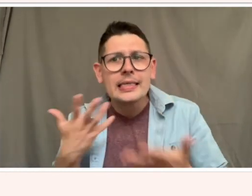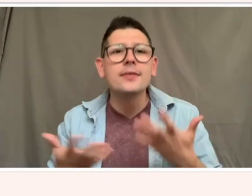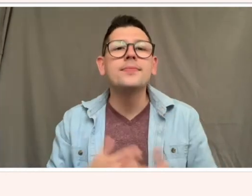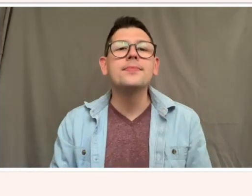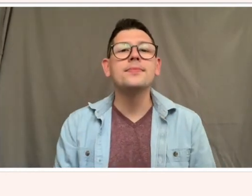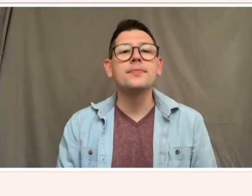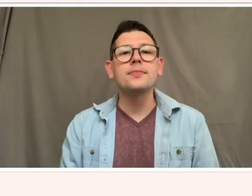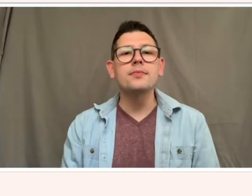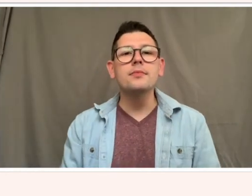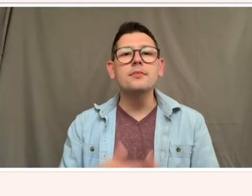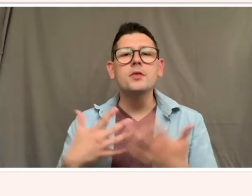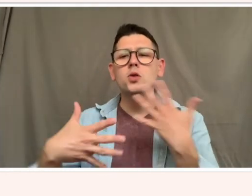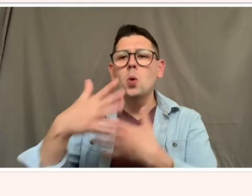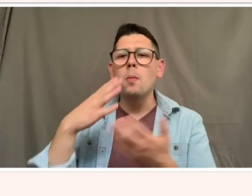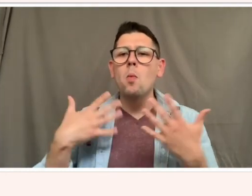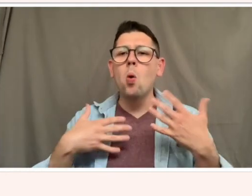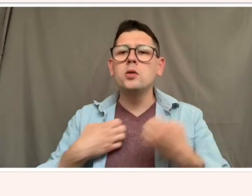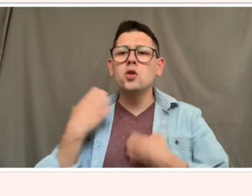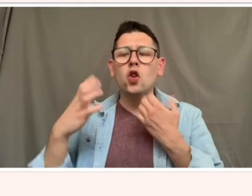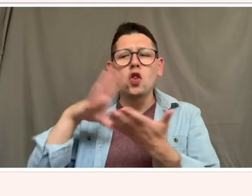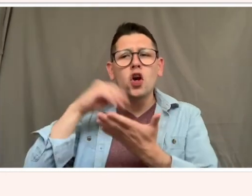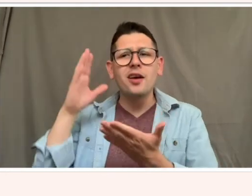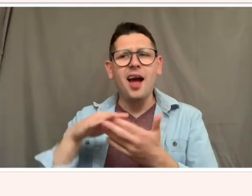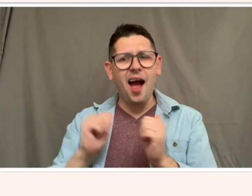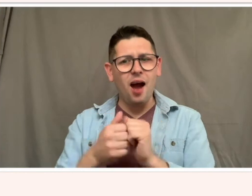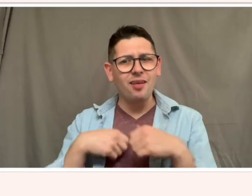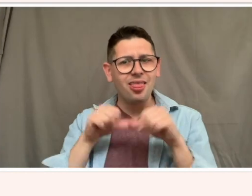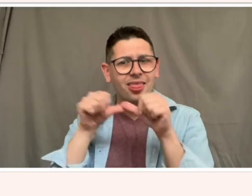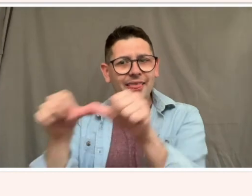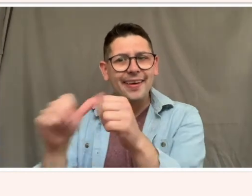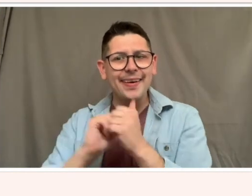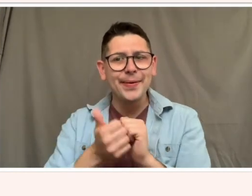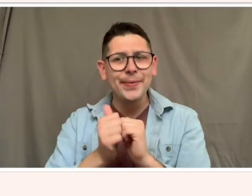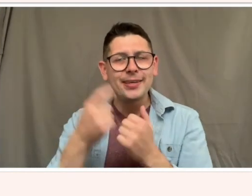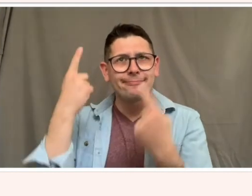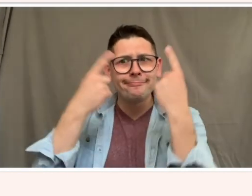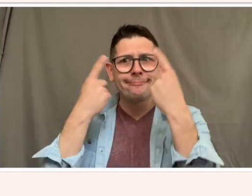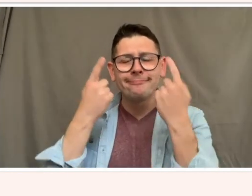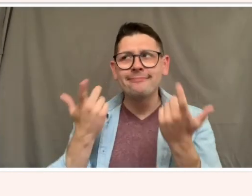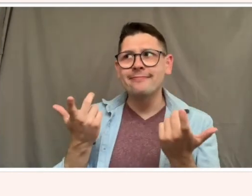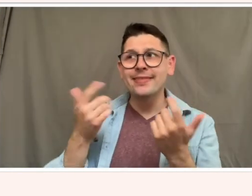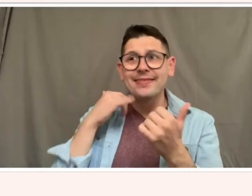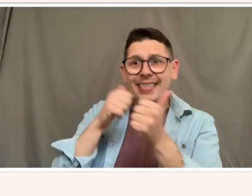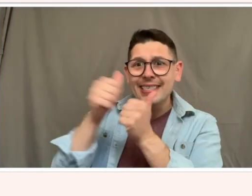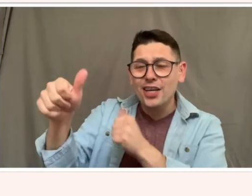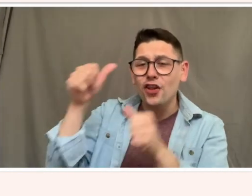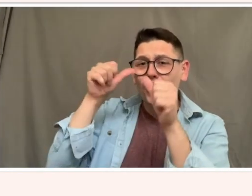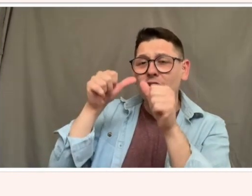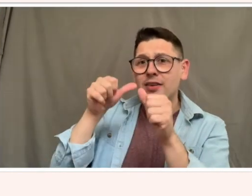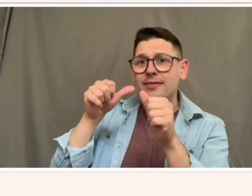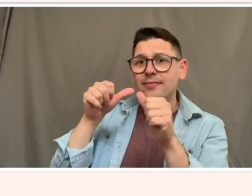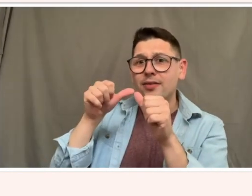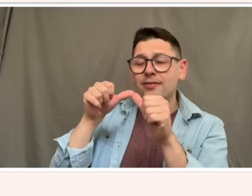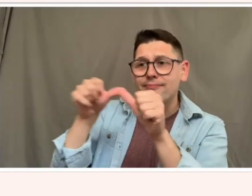the student is expecting to know may need to change. Again, social and emotional learning might look different and